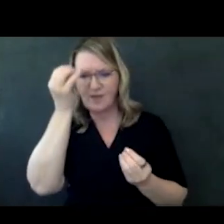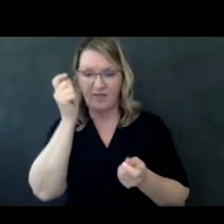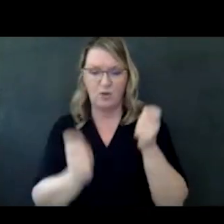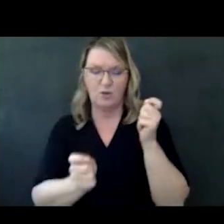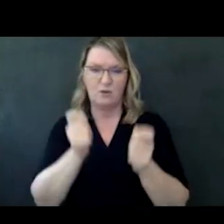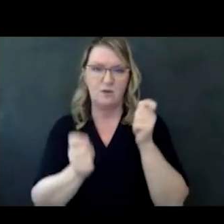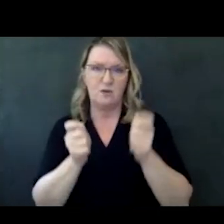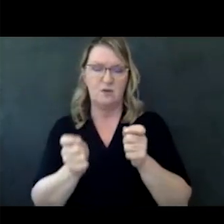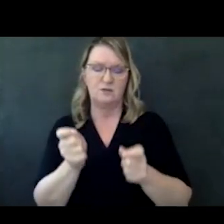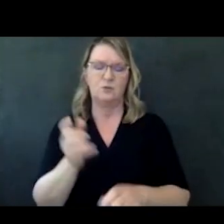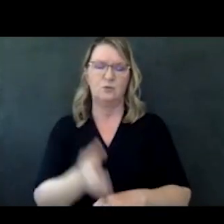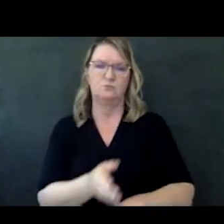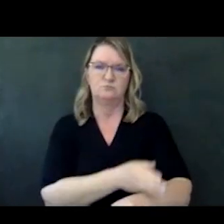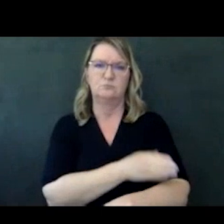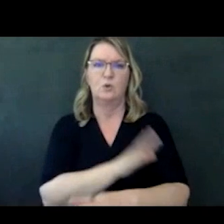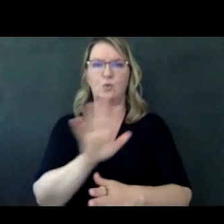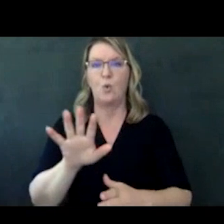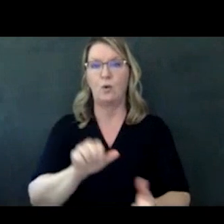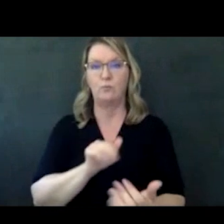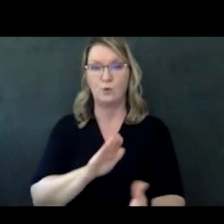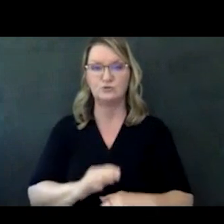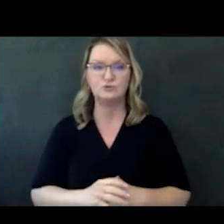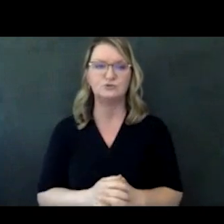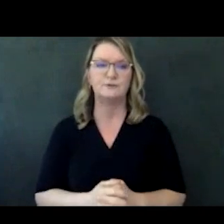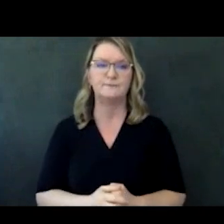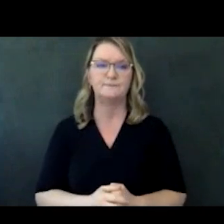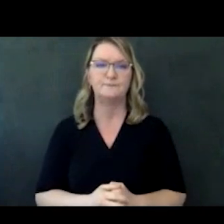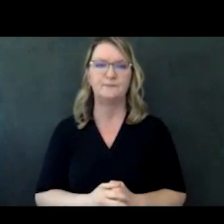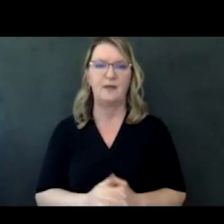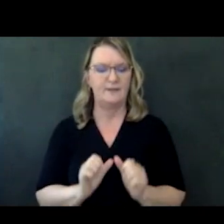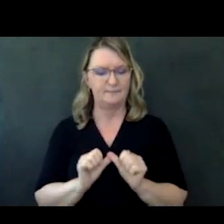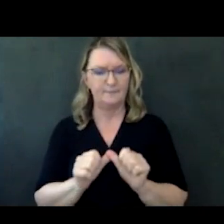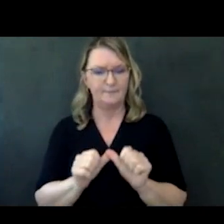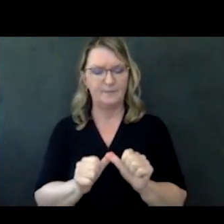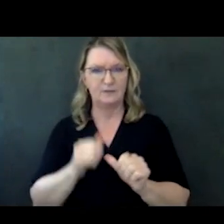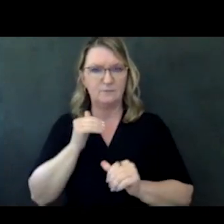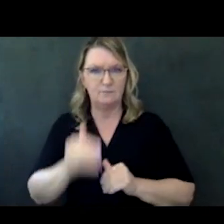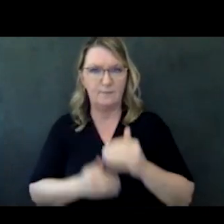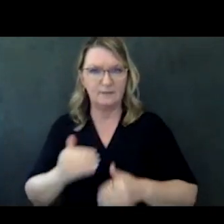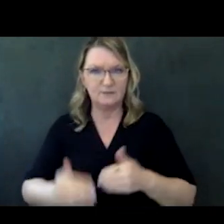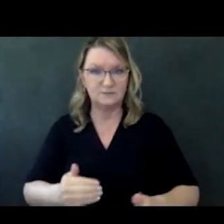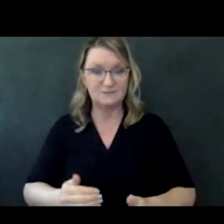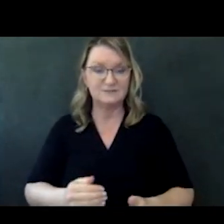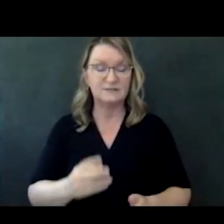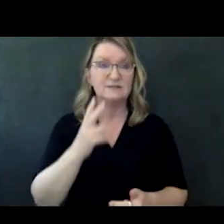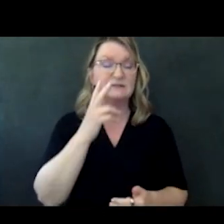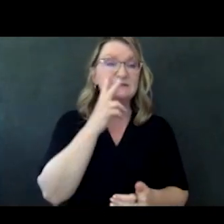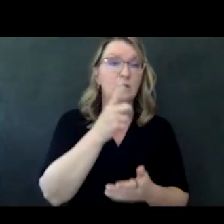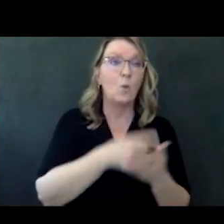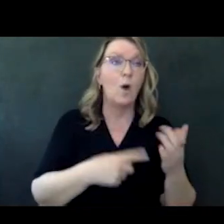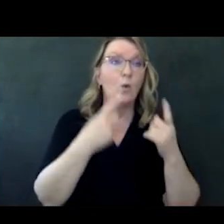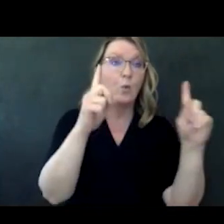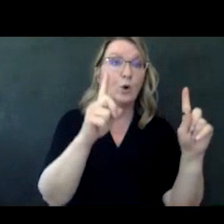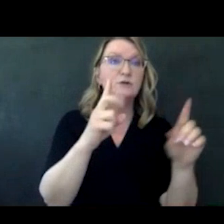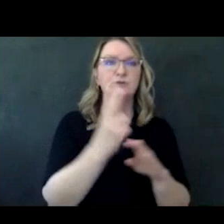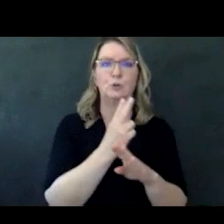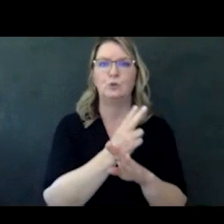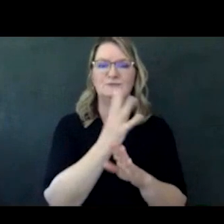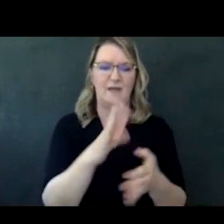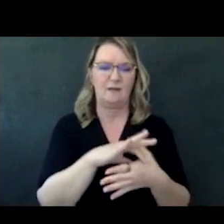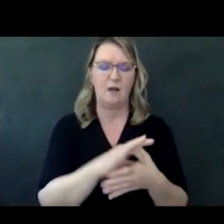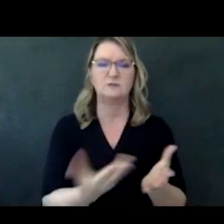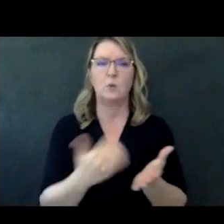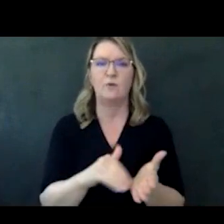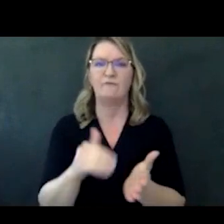as you go. Build momentum. Save what works, reuse the strong content and keep building. Remember,